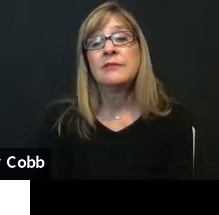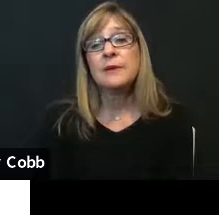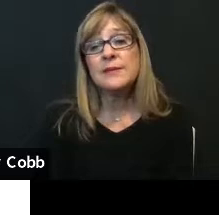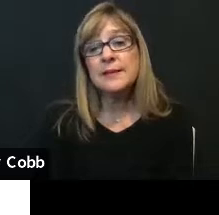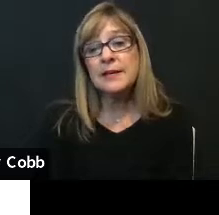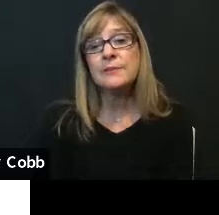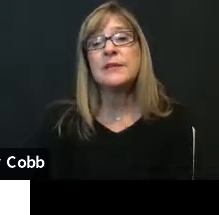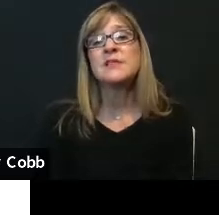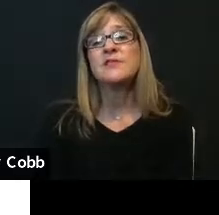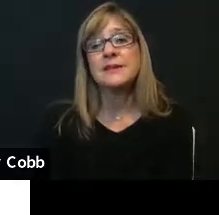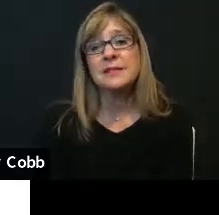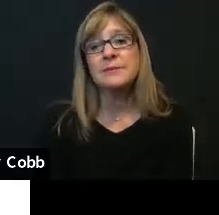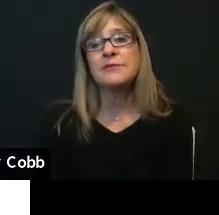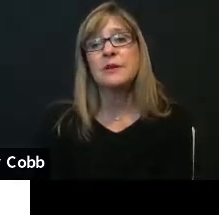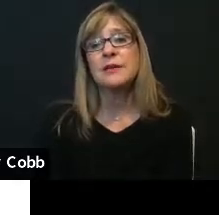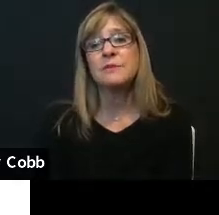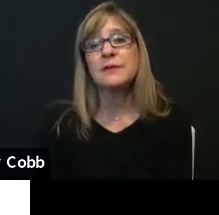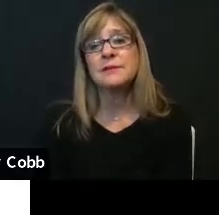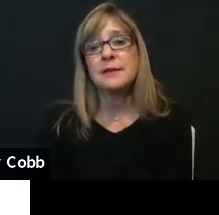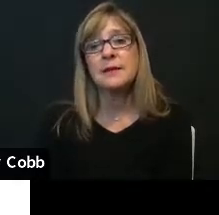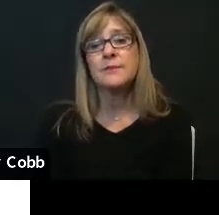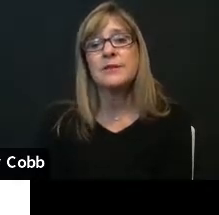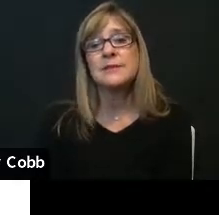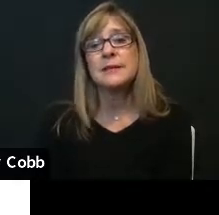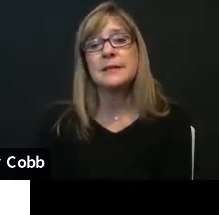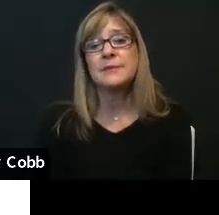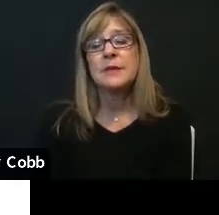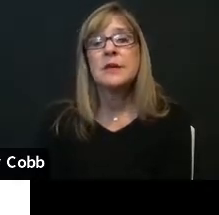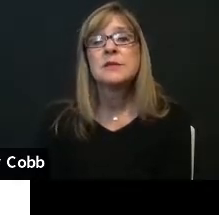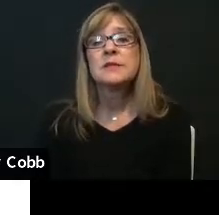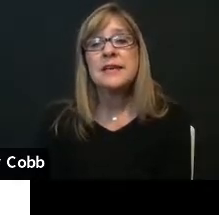everything we set up needs funding before it can be set up.